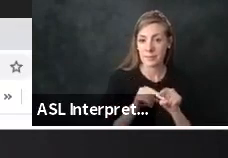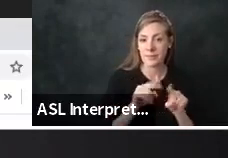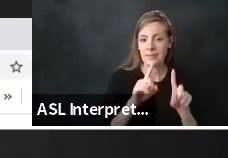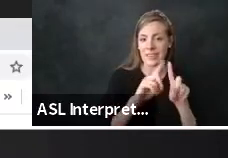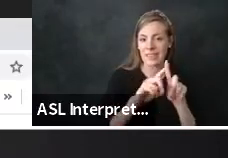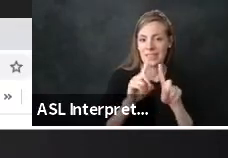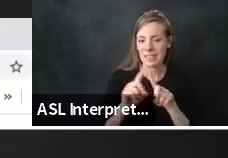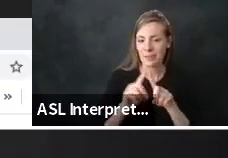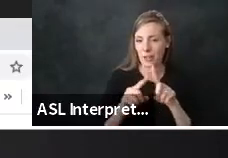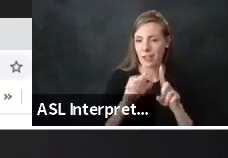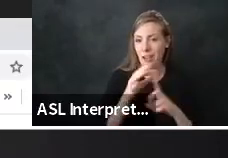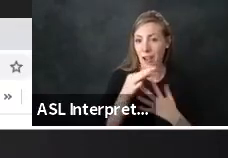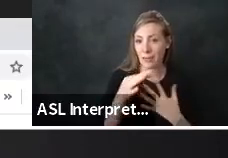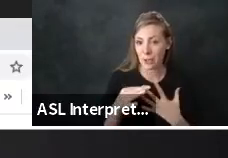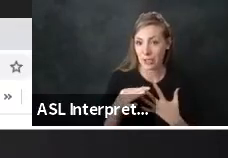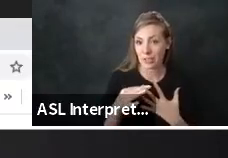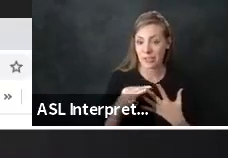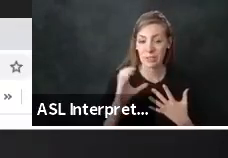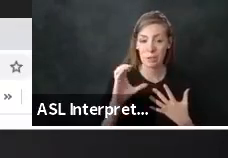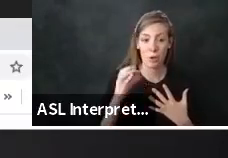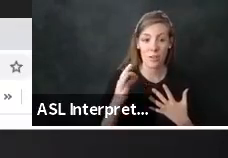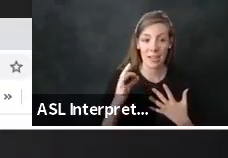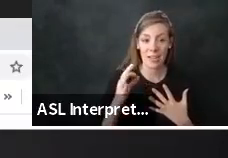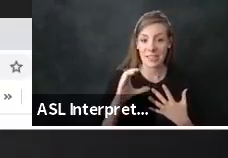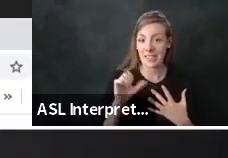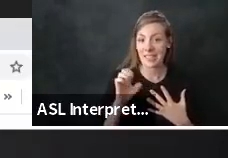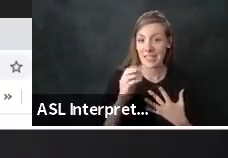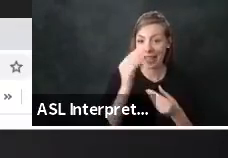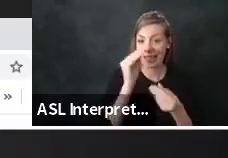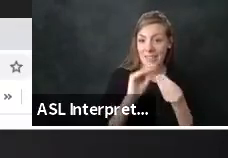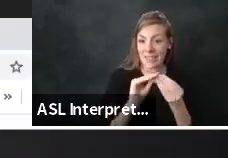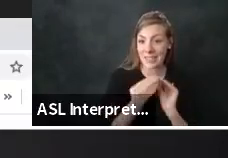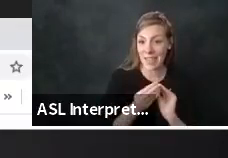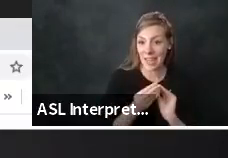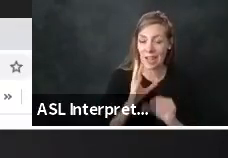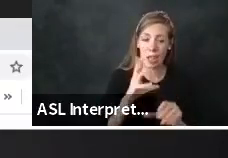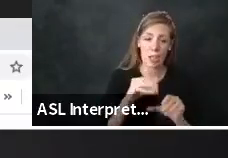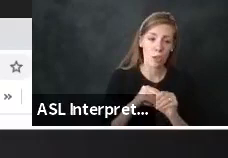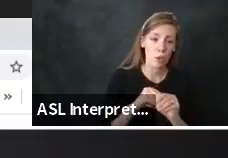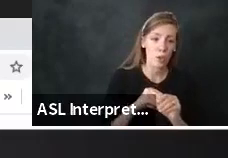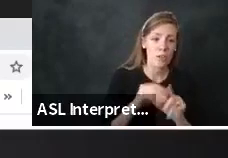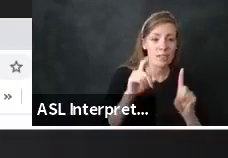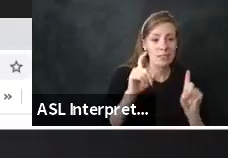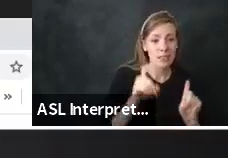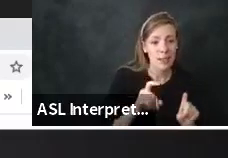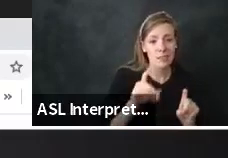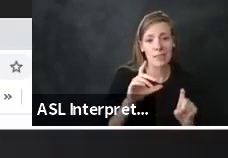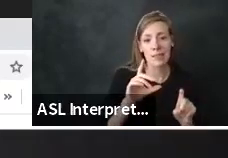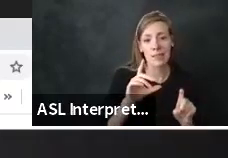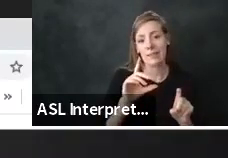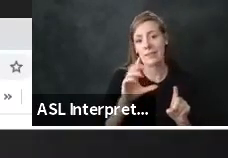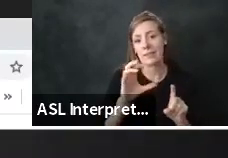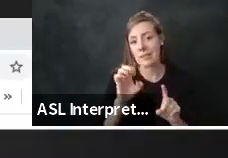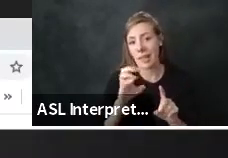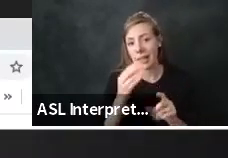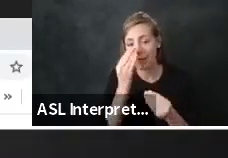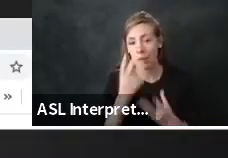So COVID-19 case data includes case and testing information conducted per day.